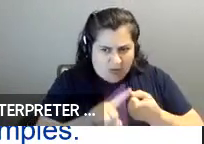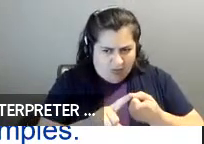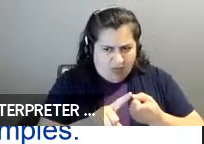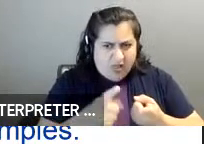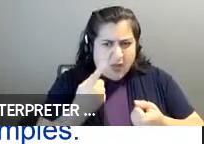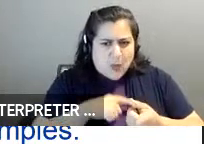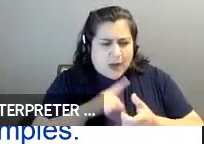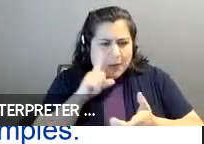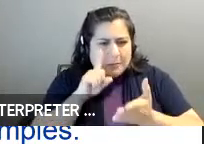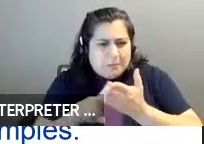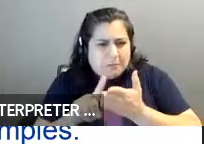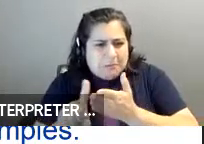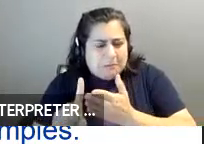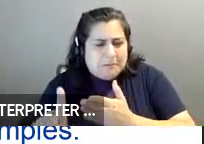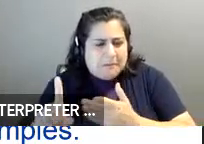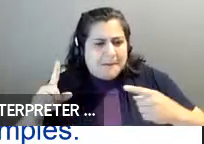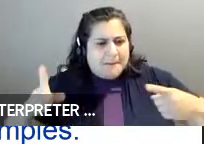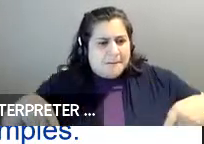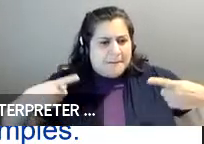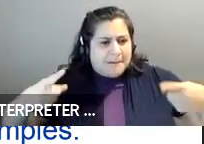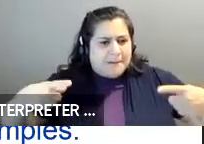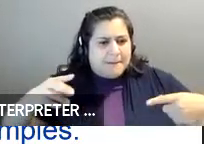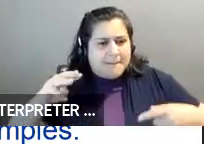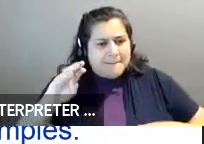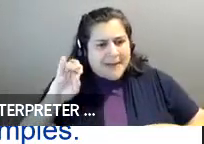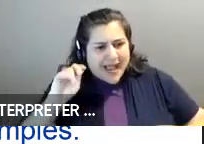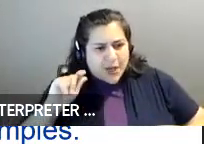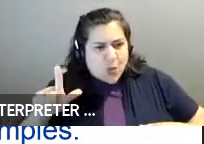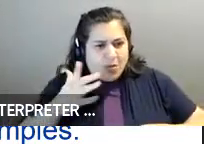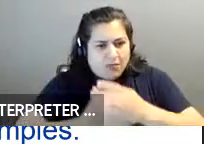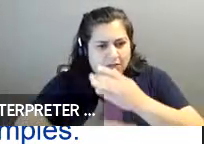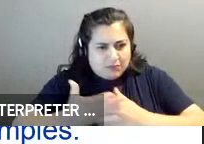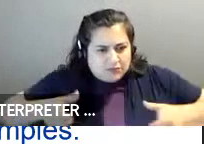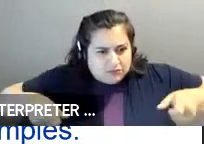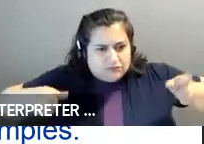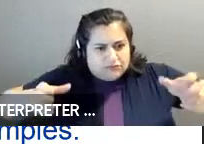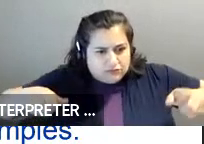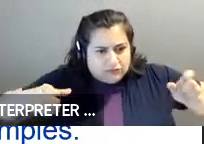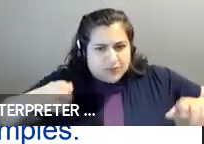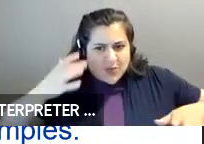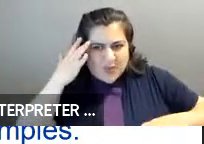wheelchair users because manual wheelchair users made up 90% of most of the national sample.